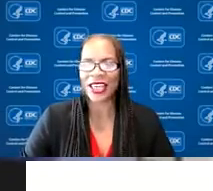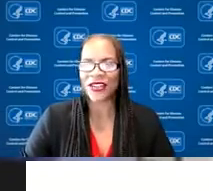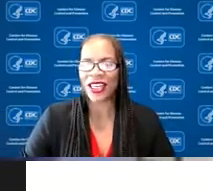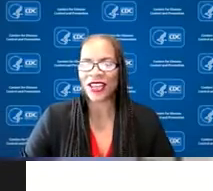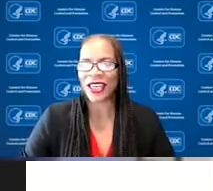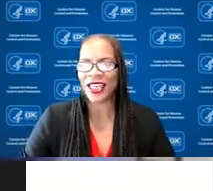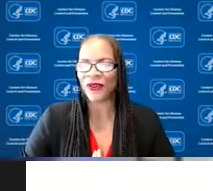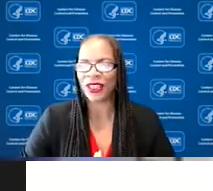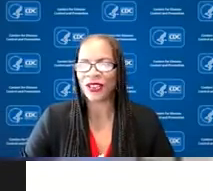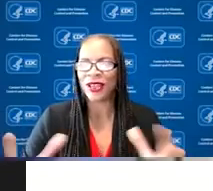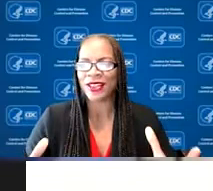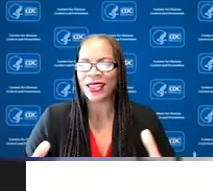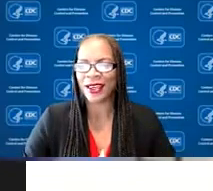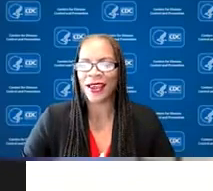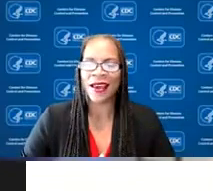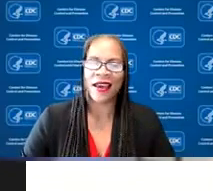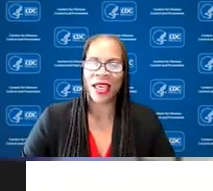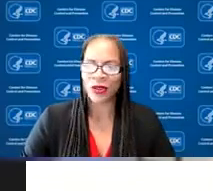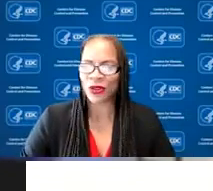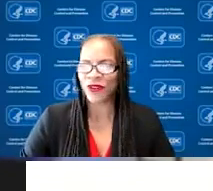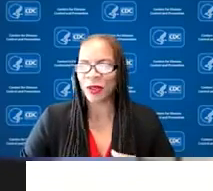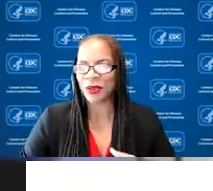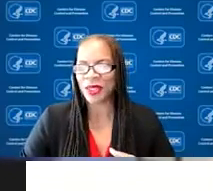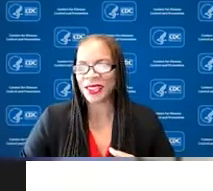at a young age, you feel you can do anything. I’m not so sure if I would do that today,